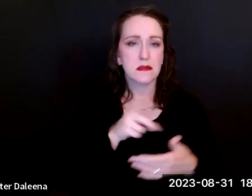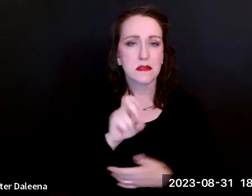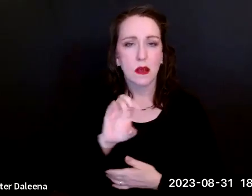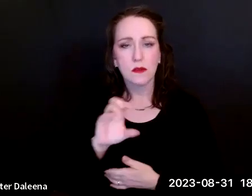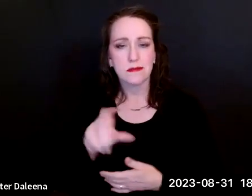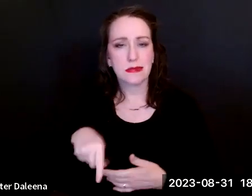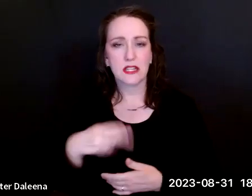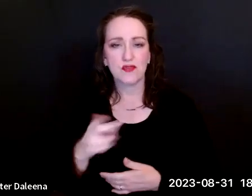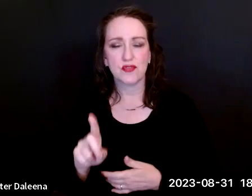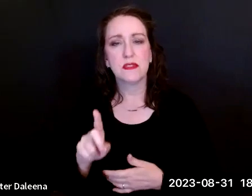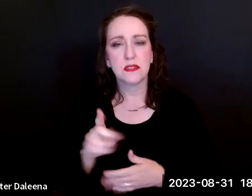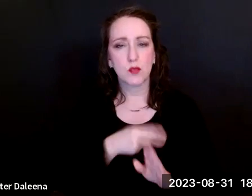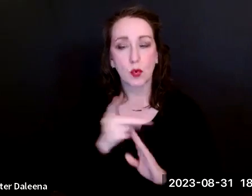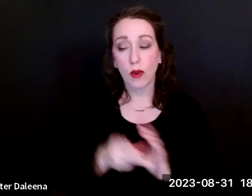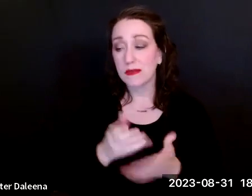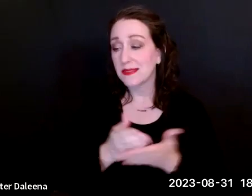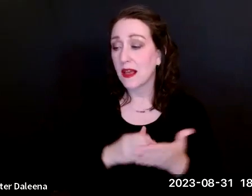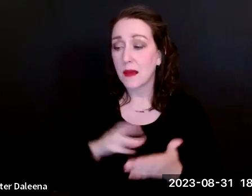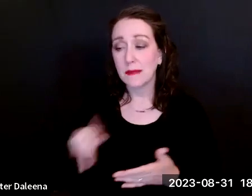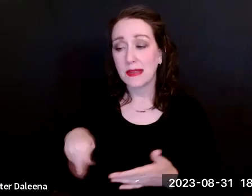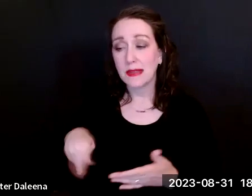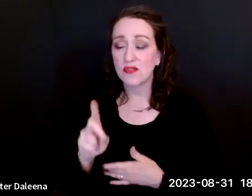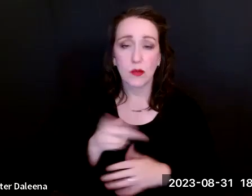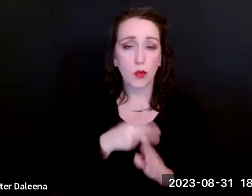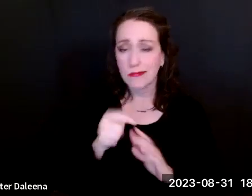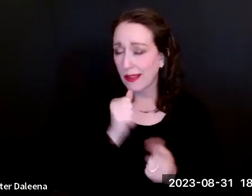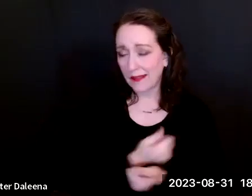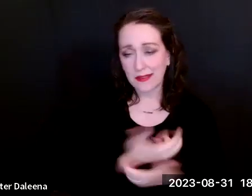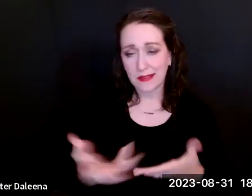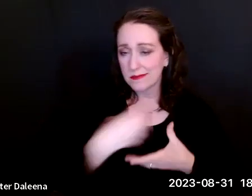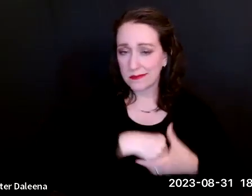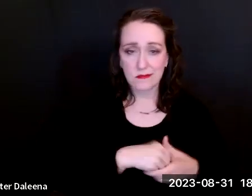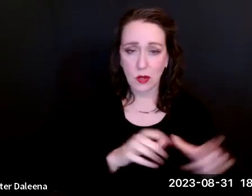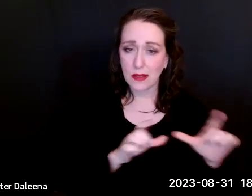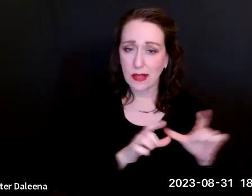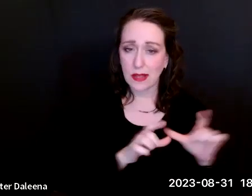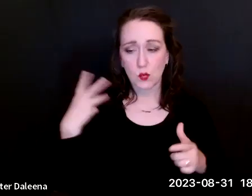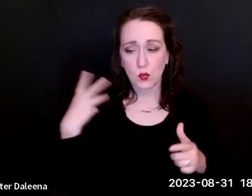some doctoral programs do not include everything required for licensure in Washington forcing